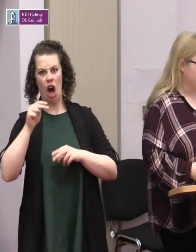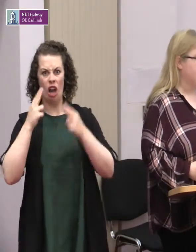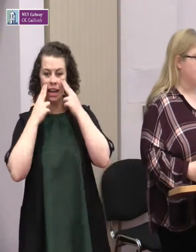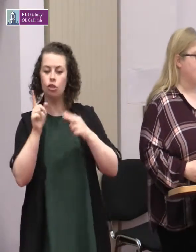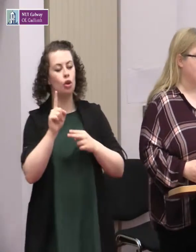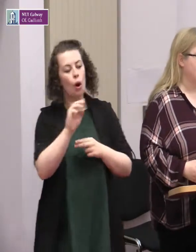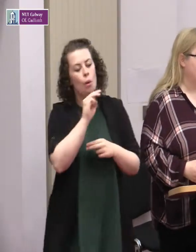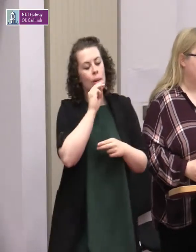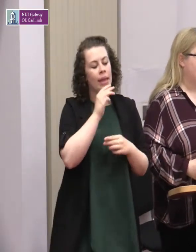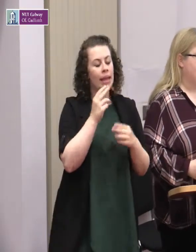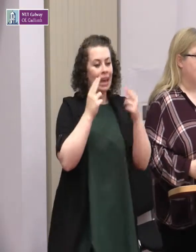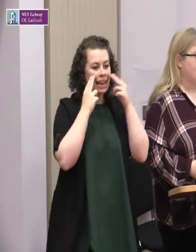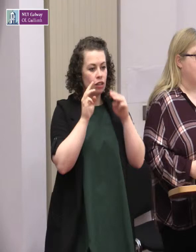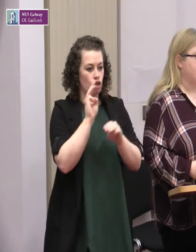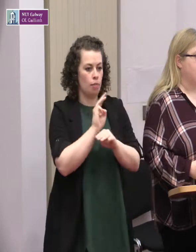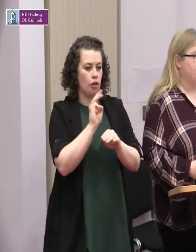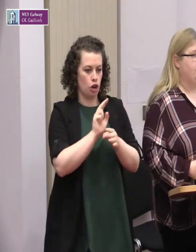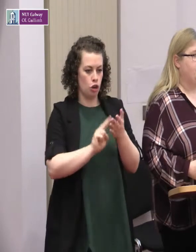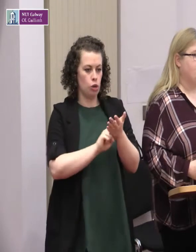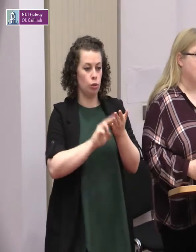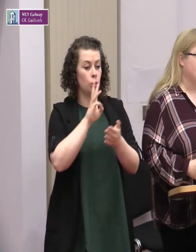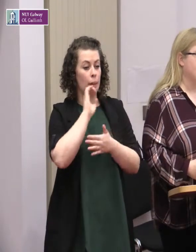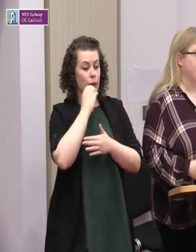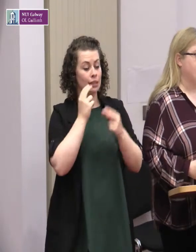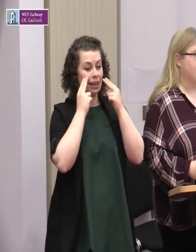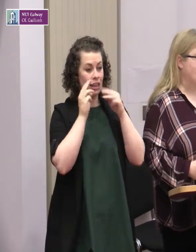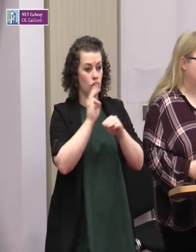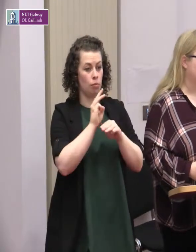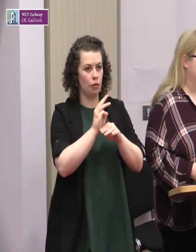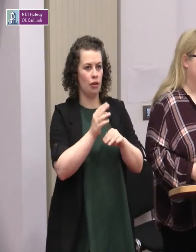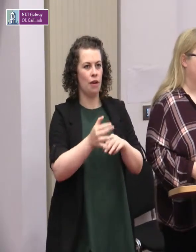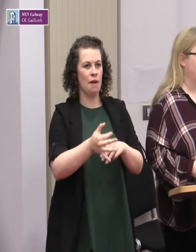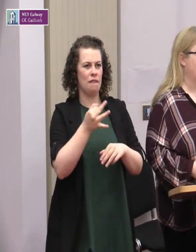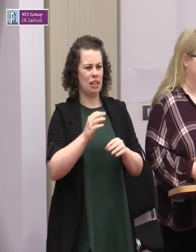We use the term natural mother because natural mothers find it offensive to be called birth